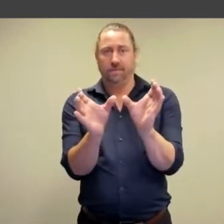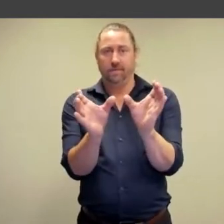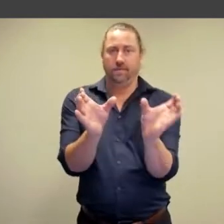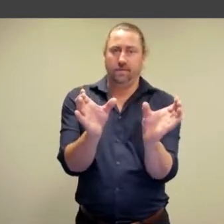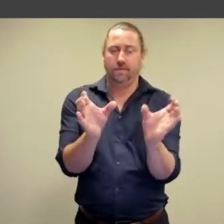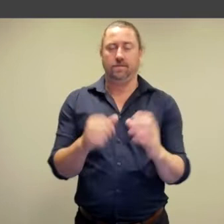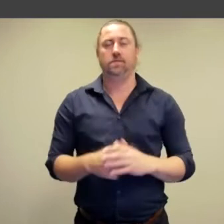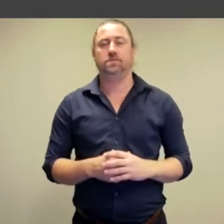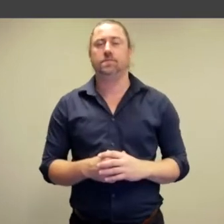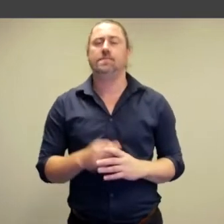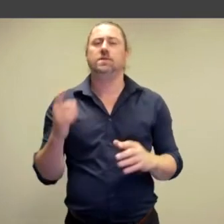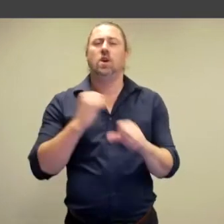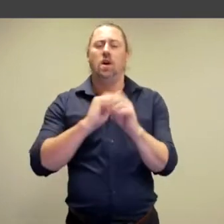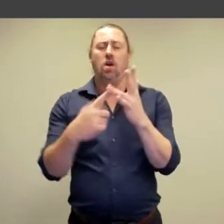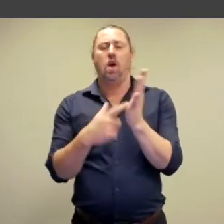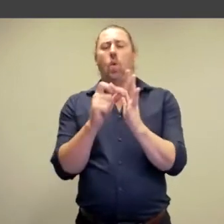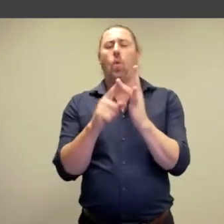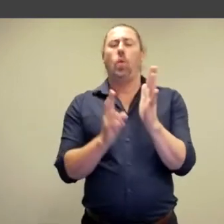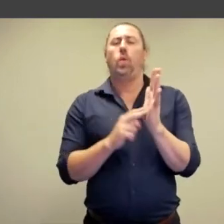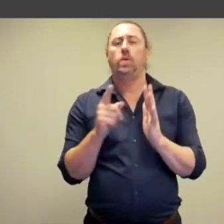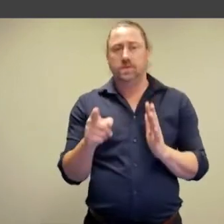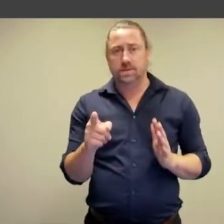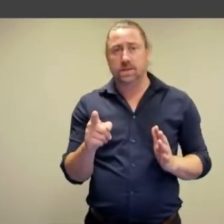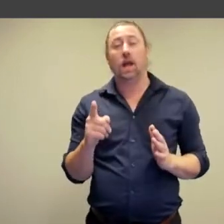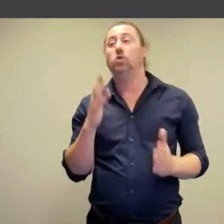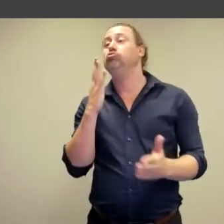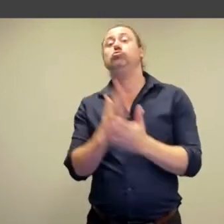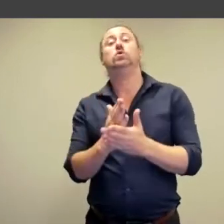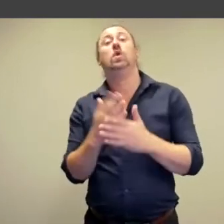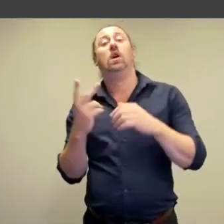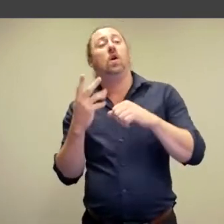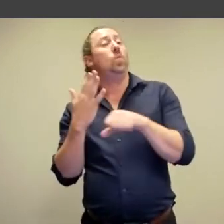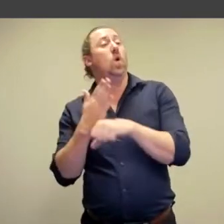Gordon Matta-Clark trained as an